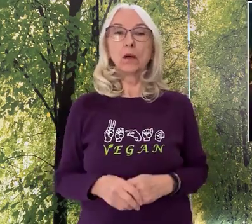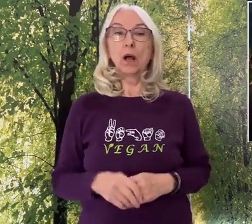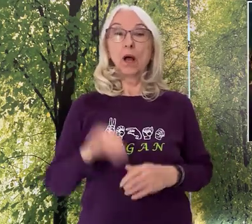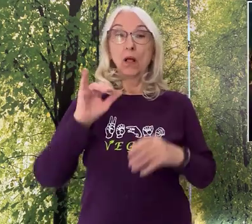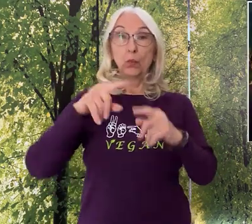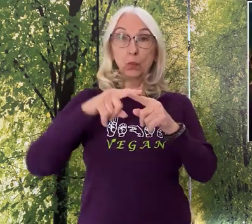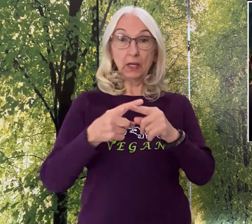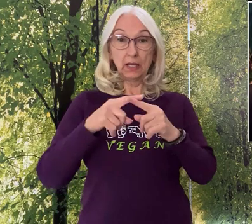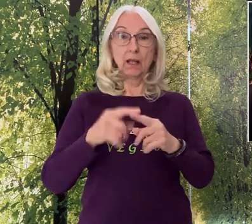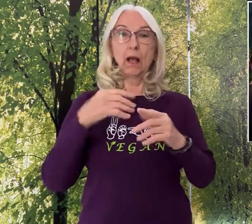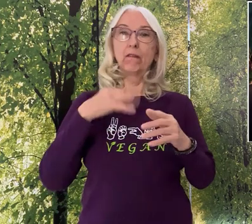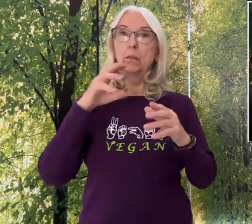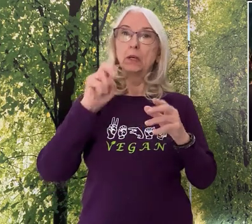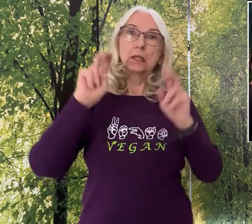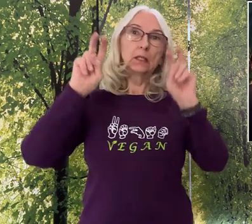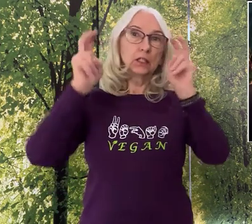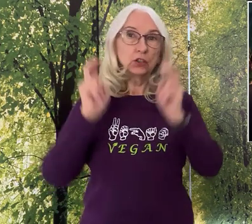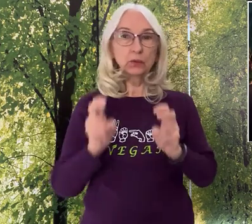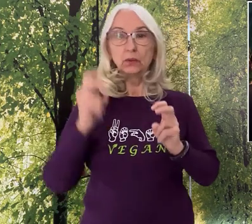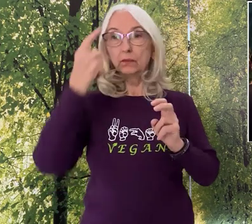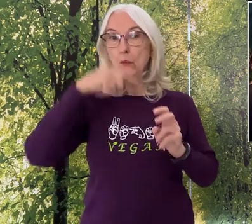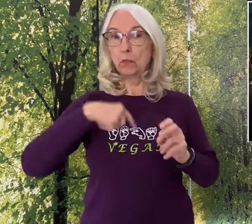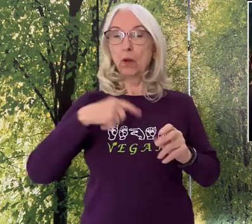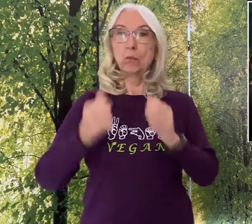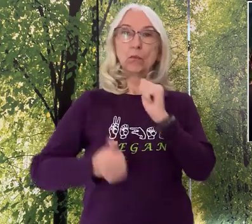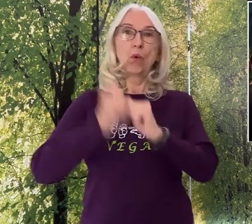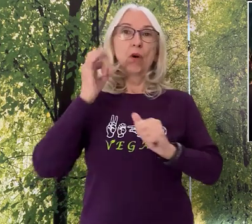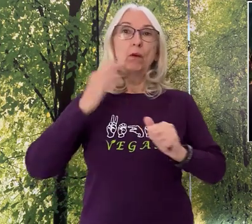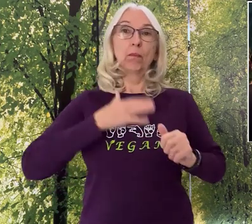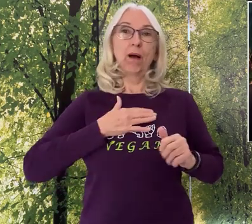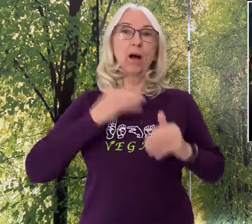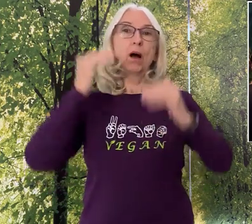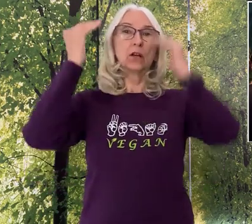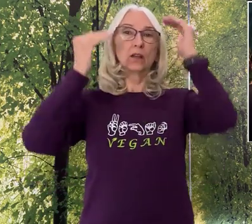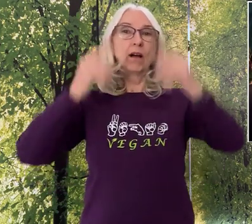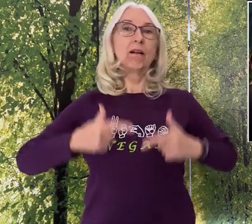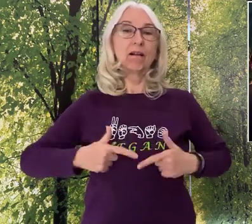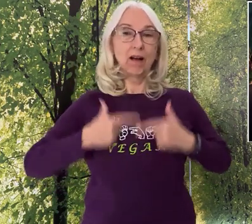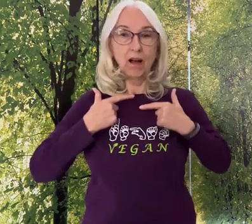Weight has been an issue for me most of my adult life.